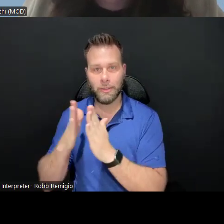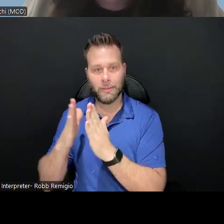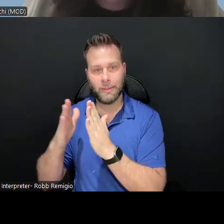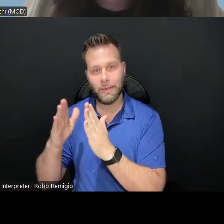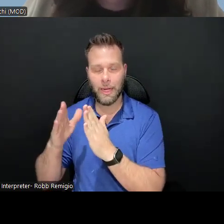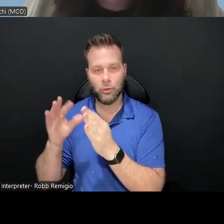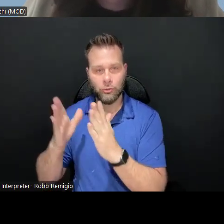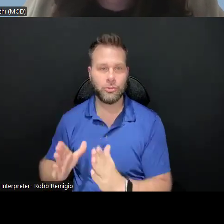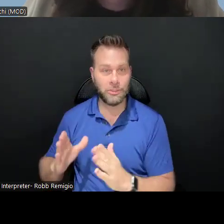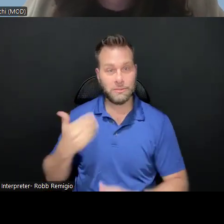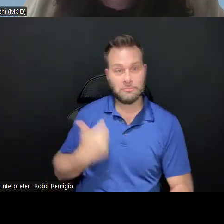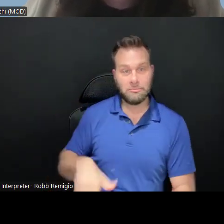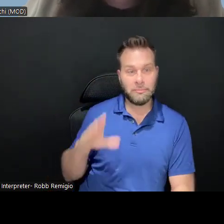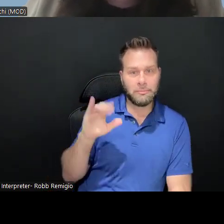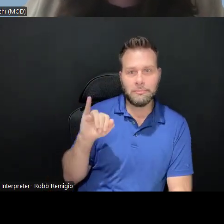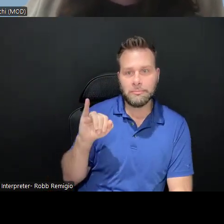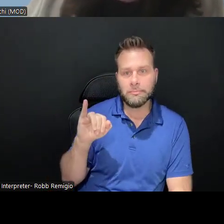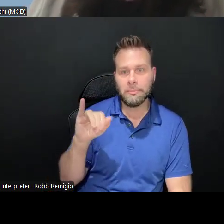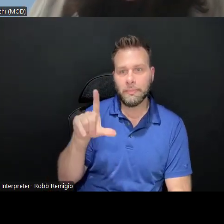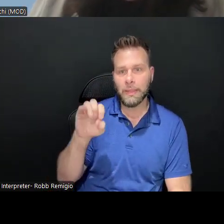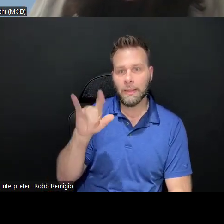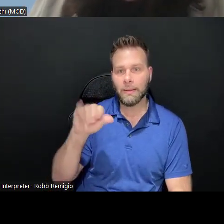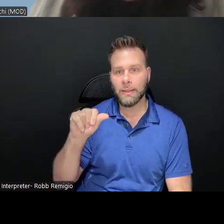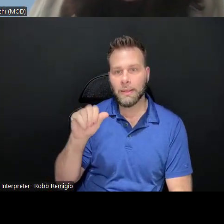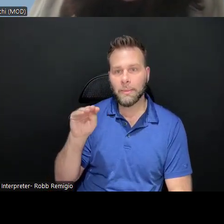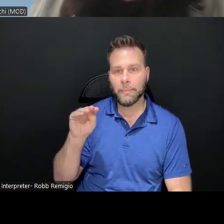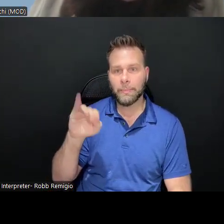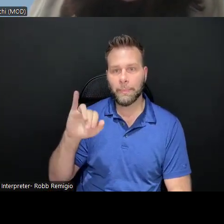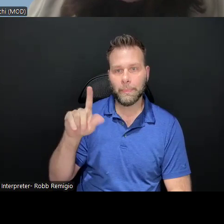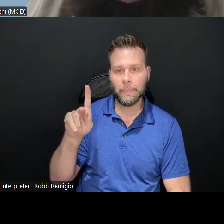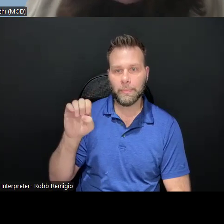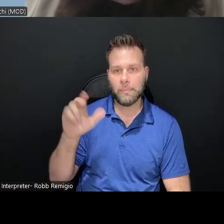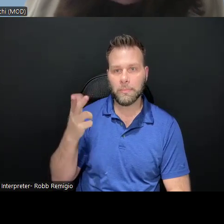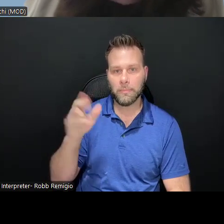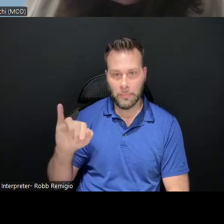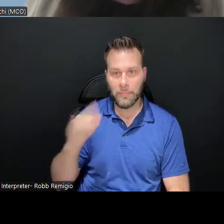the communications and training manager at the Massachusetts Office on Disability, or MOD.